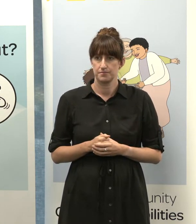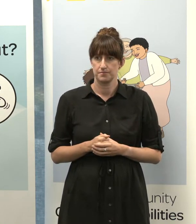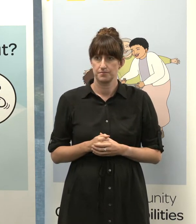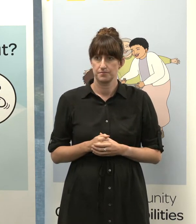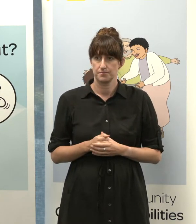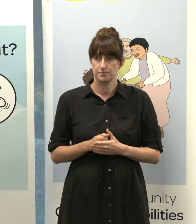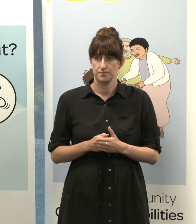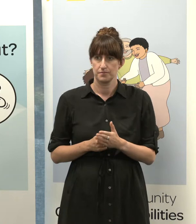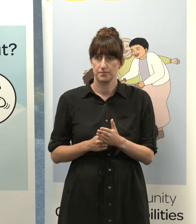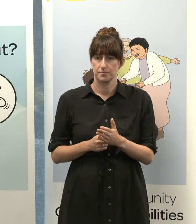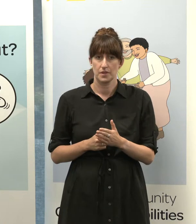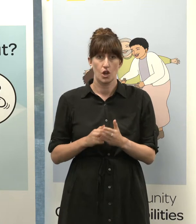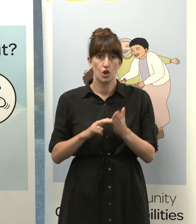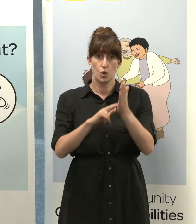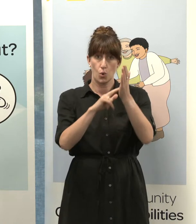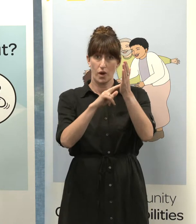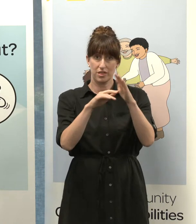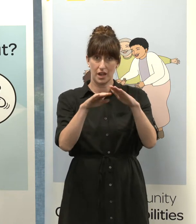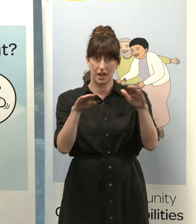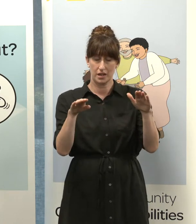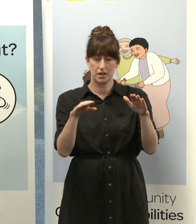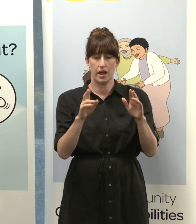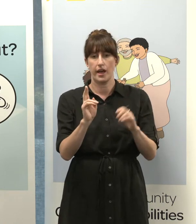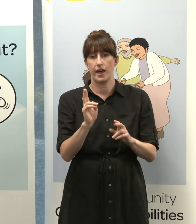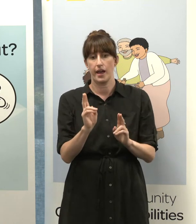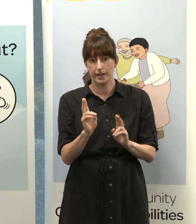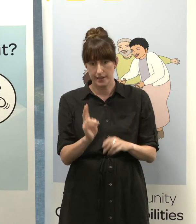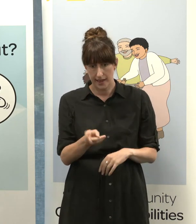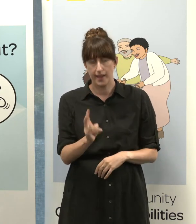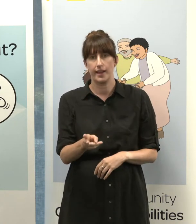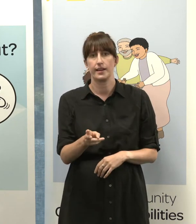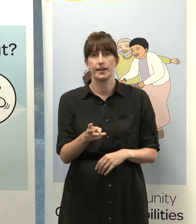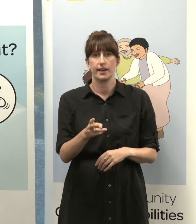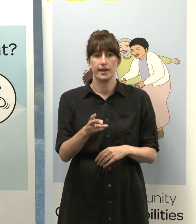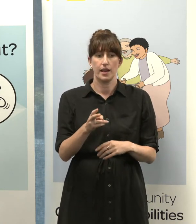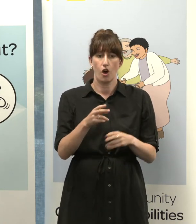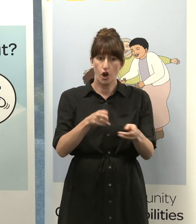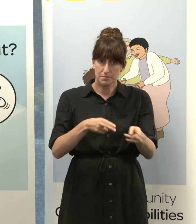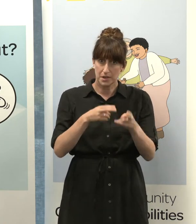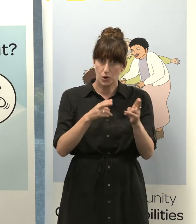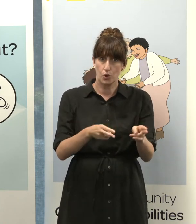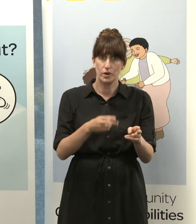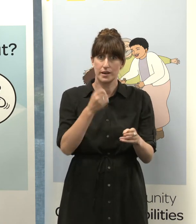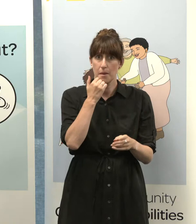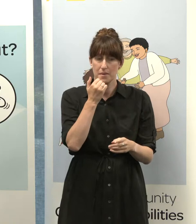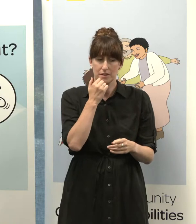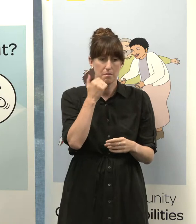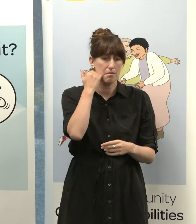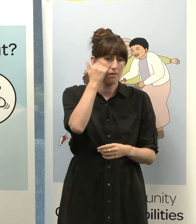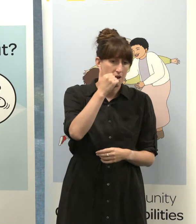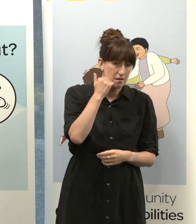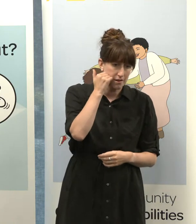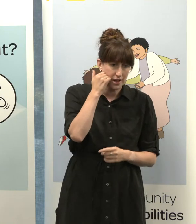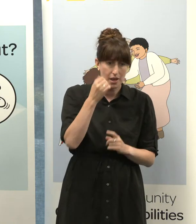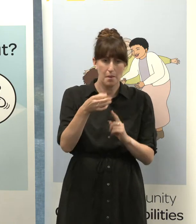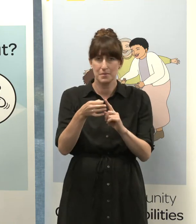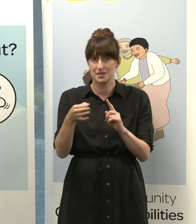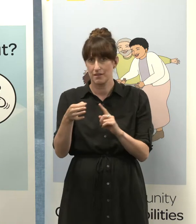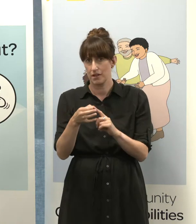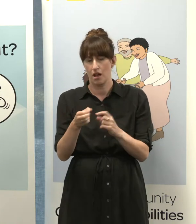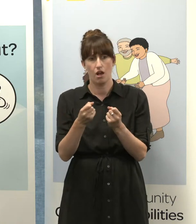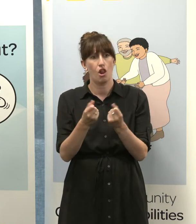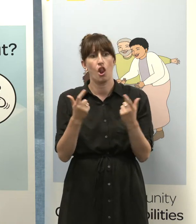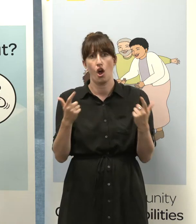days is enough.